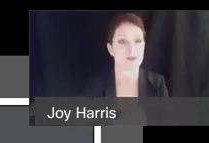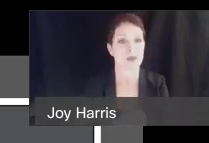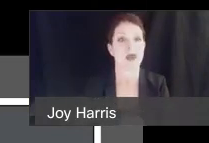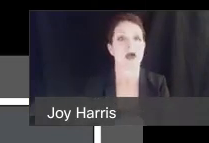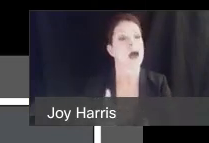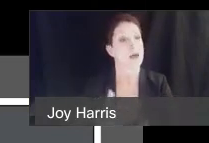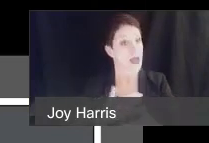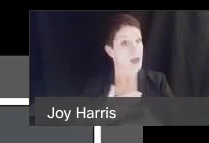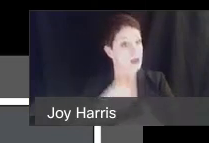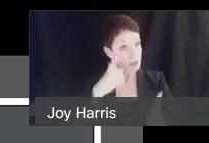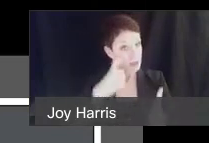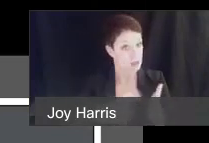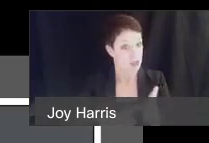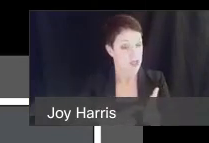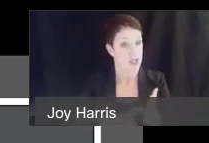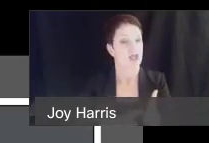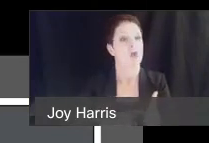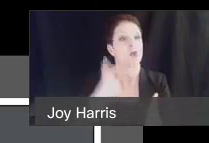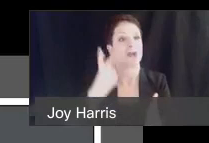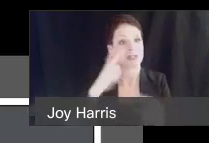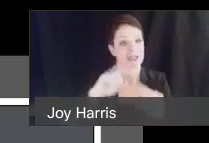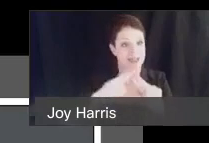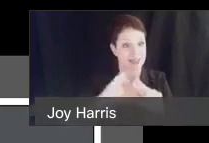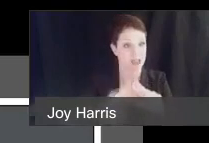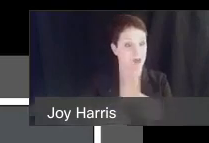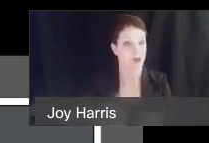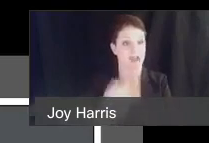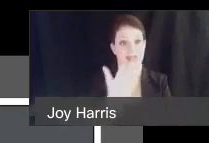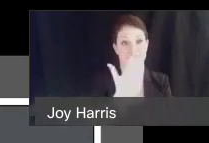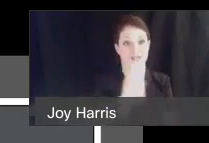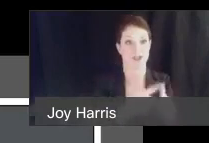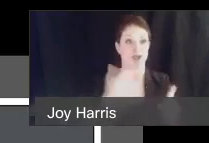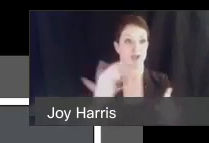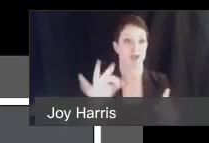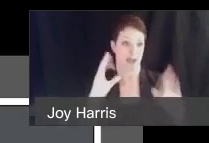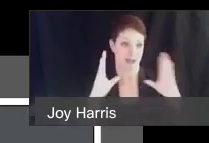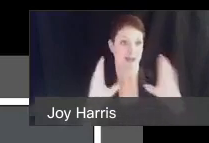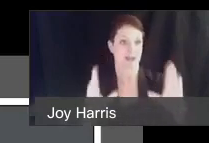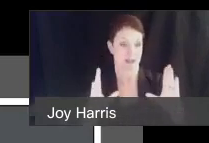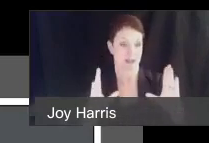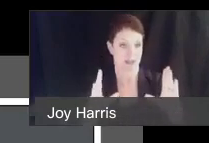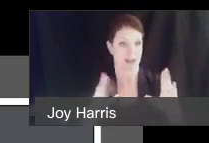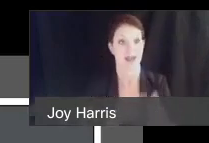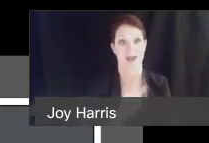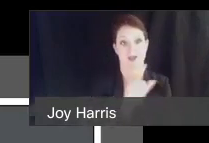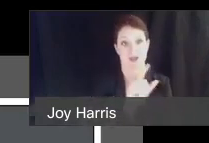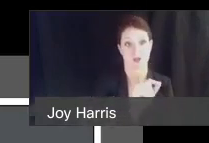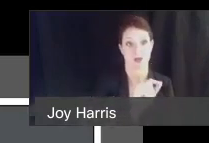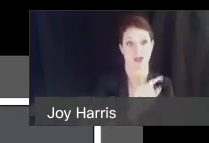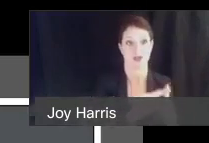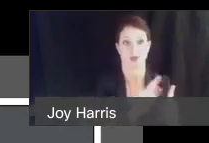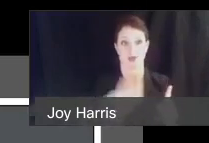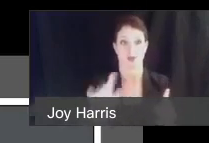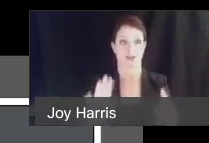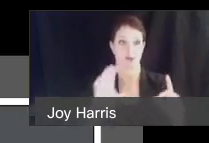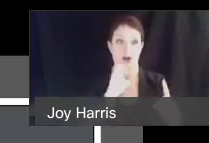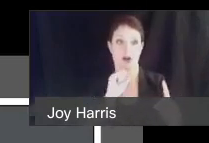that we are seeing a decrease in the 15 to 19 year old and the 20 to 24 year old cohorts,